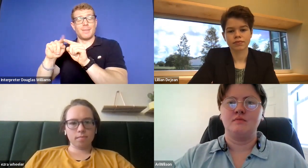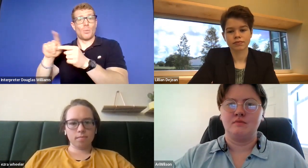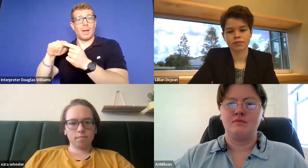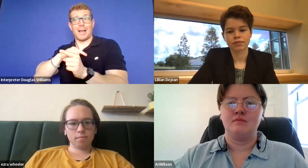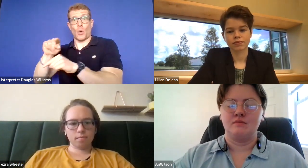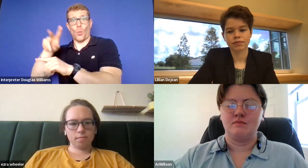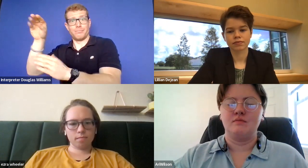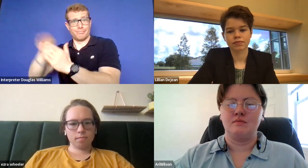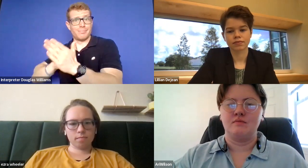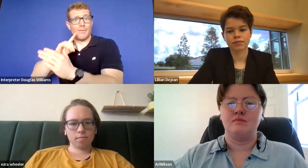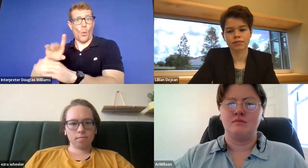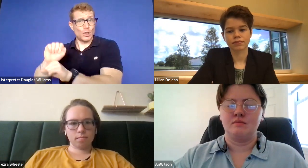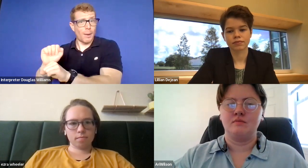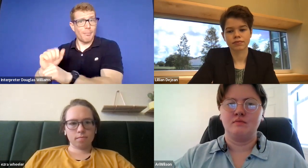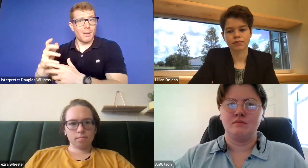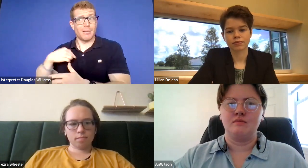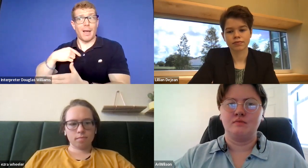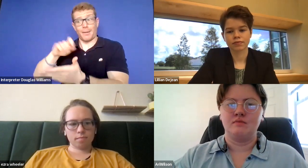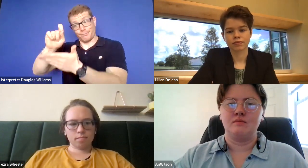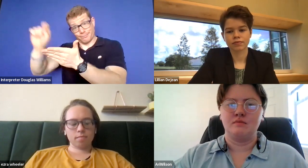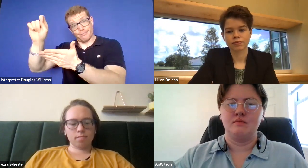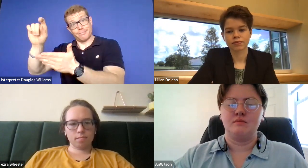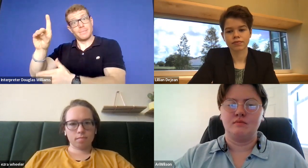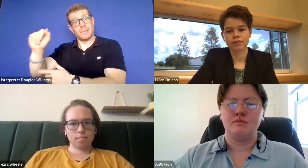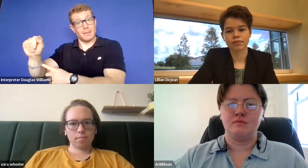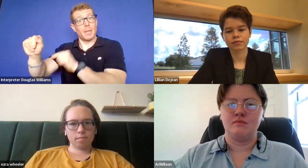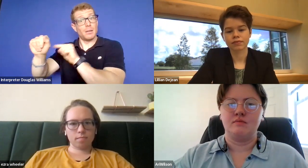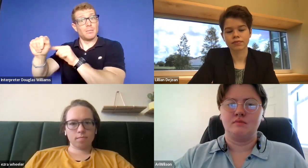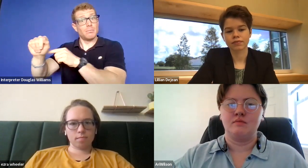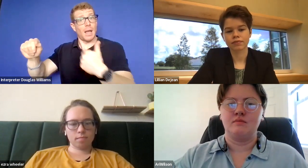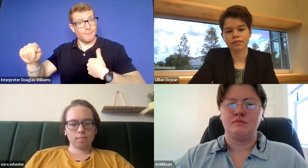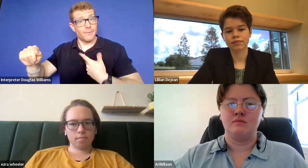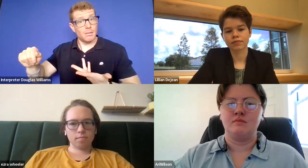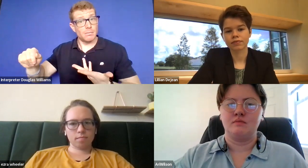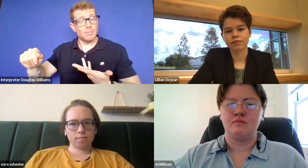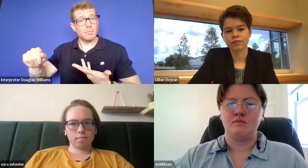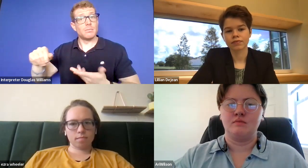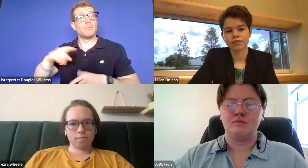But you know I check it all, you know. but those are just for my personal experiences.